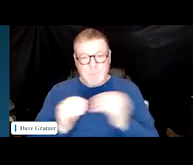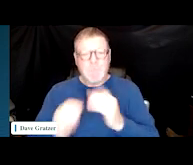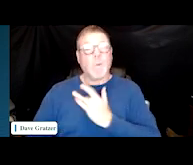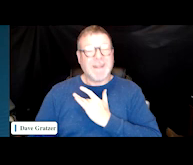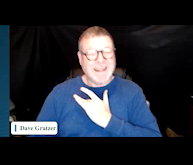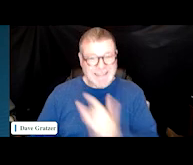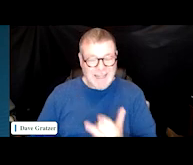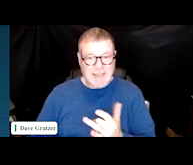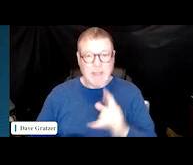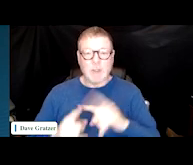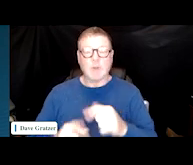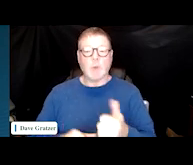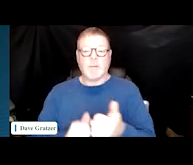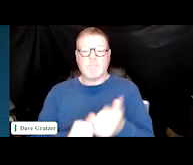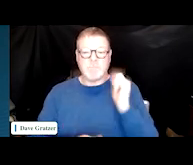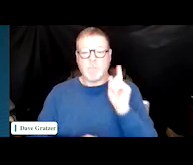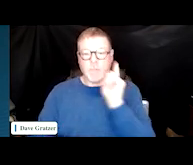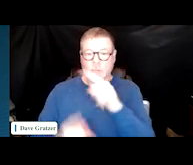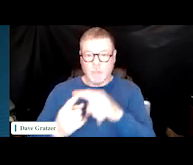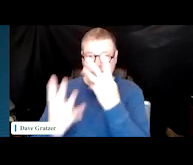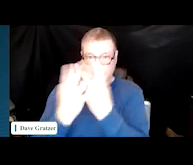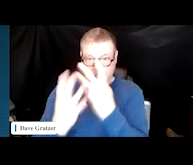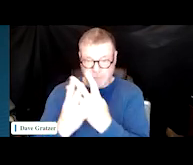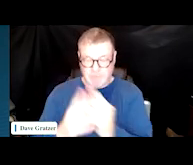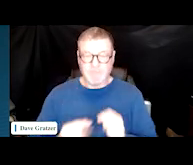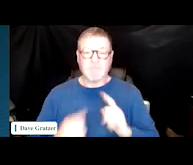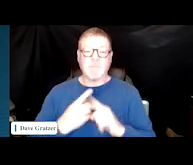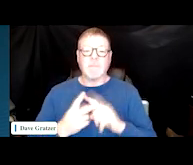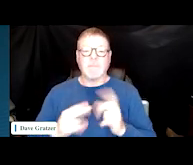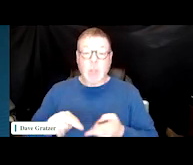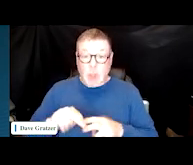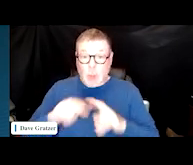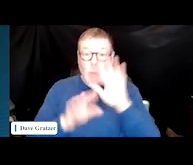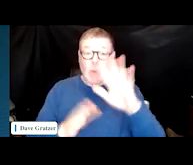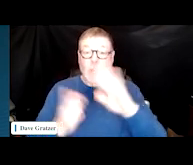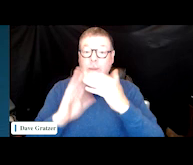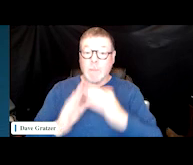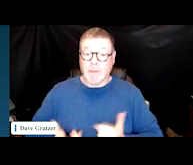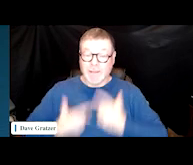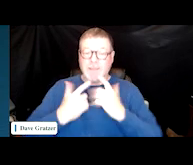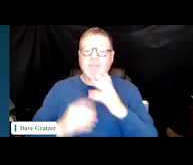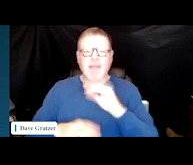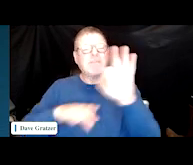to avoid returning to jail or prison, improve their community living standards or their general level of functioning,